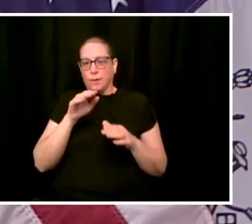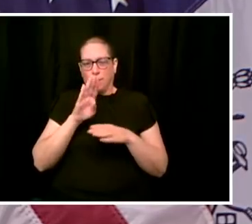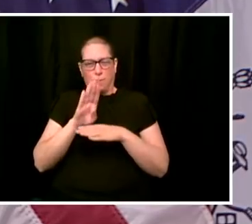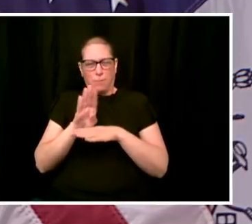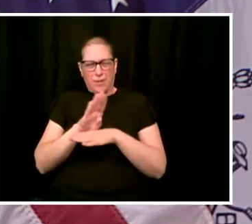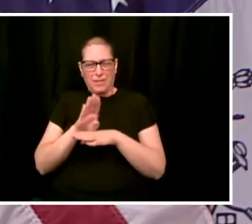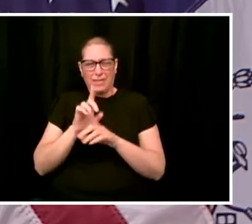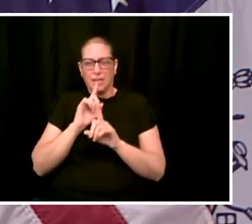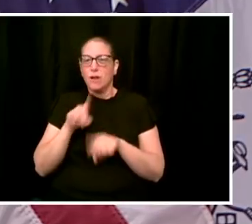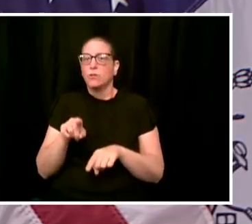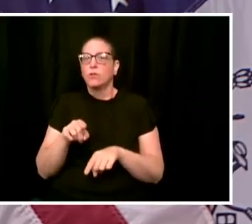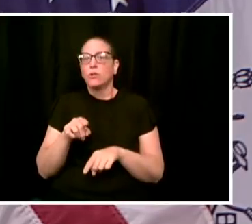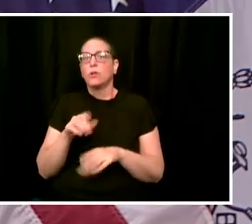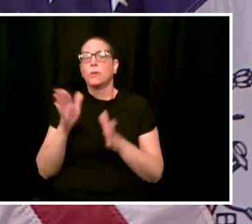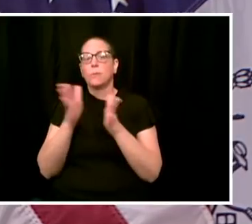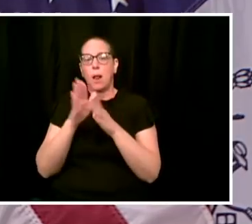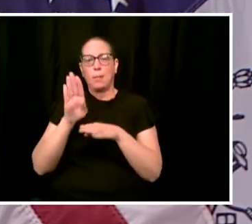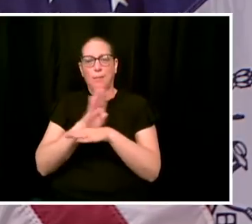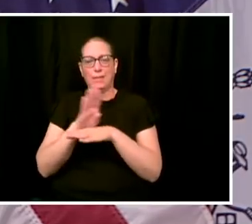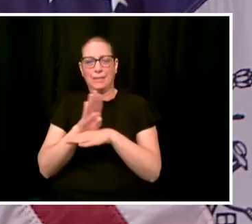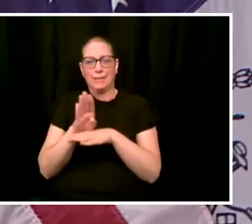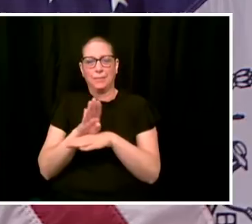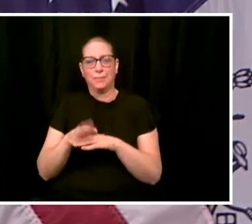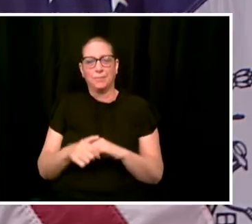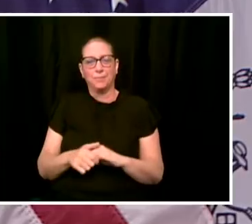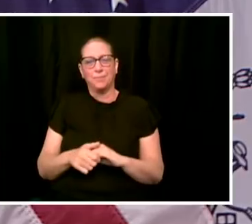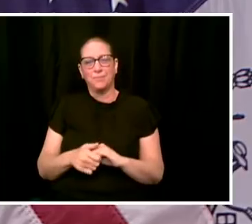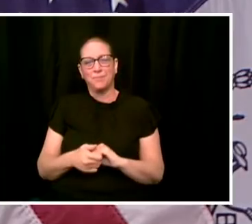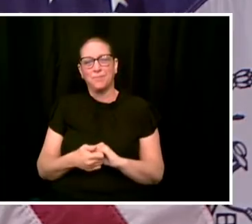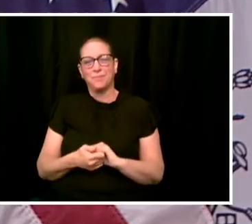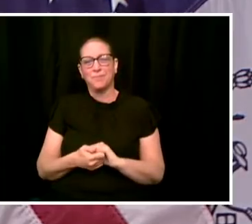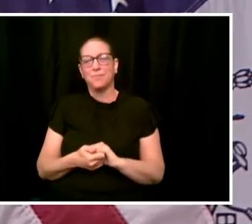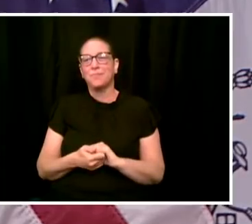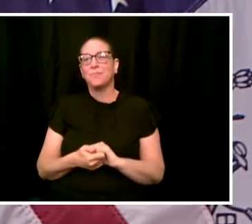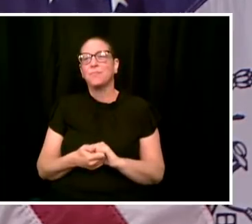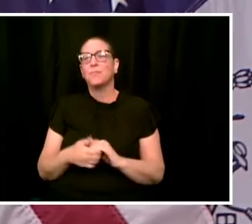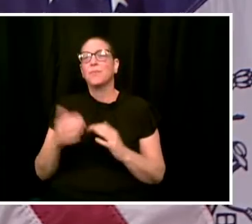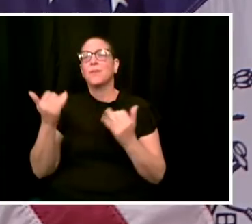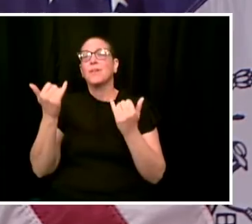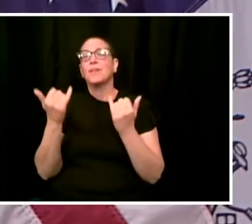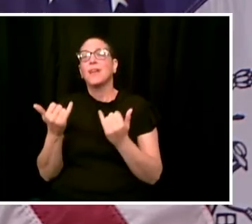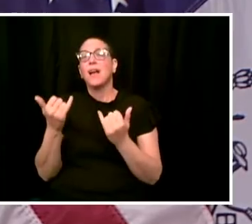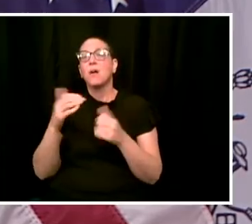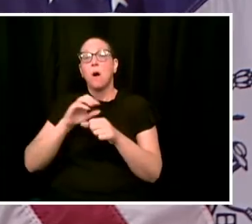SO, LOOK, WE TALK BOAUTT HE GREAT NKUNON,W AND THAT IS JUST THE